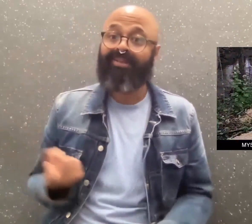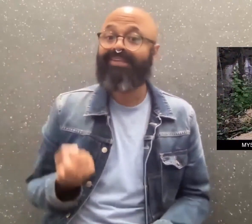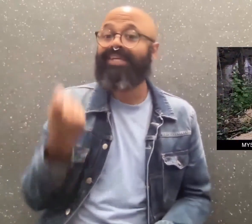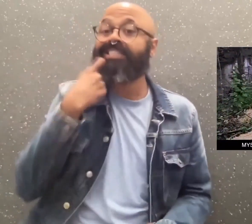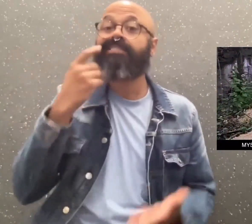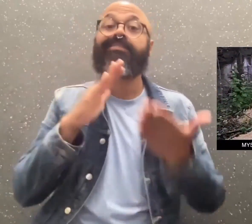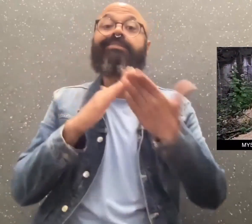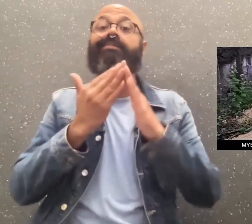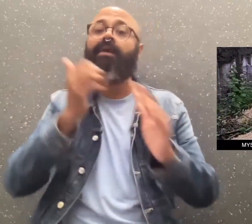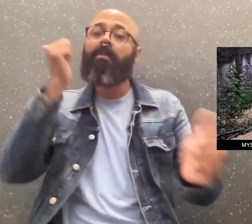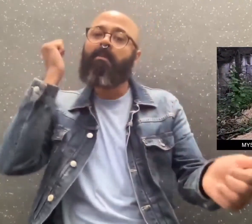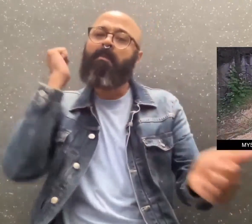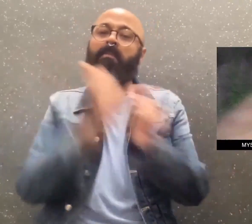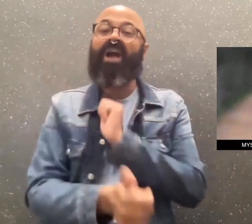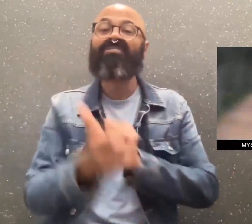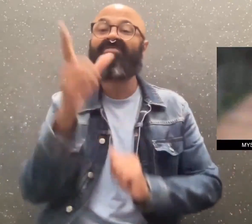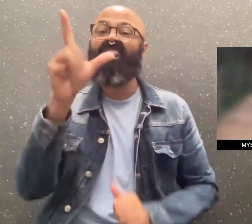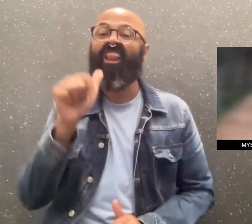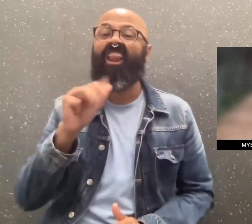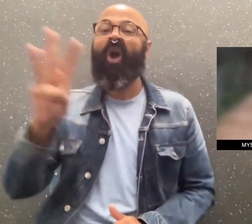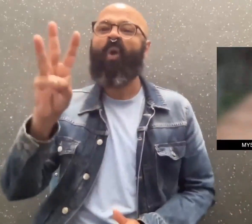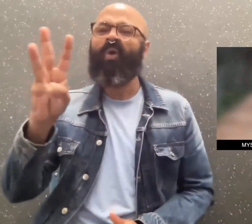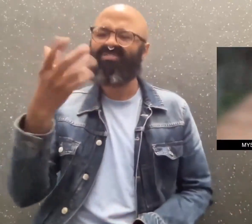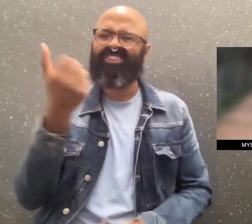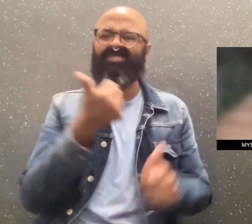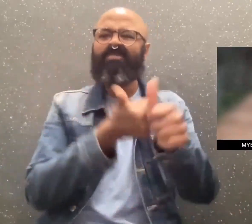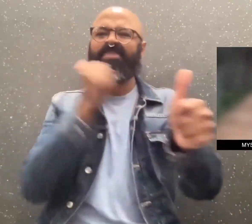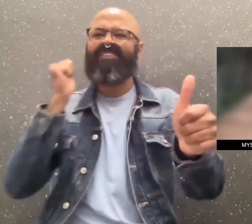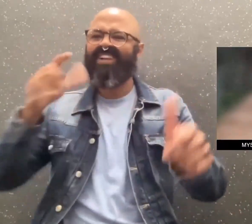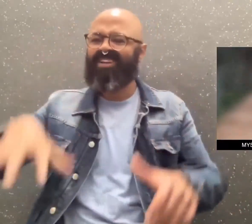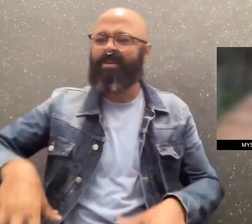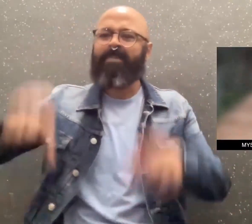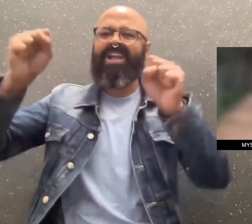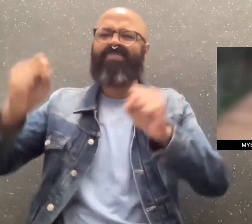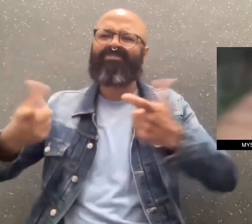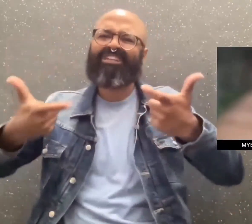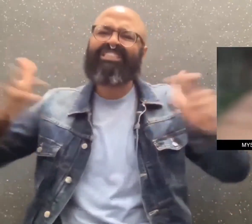recently the city passed a law preventing bulk garbage pickup.